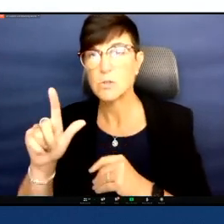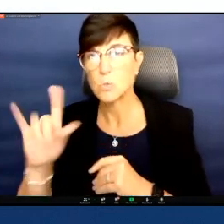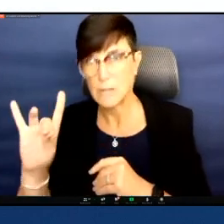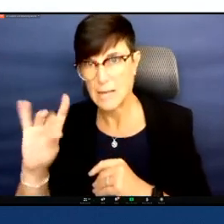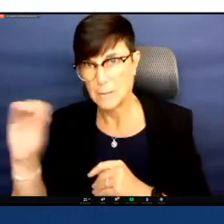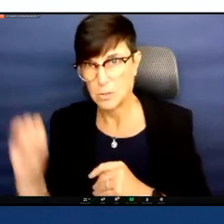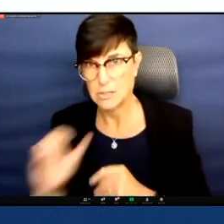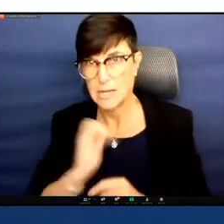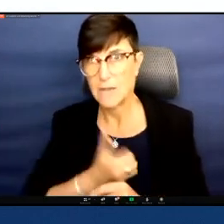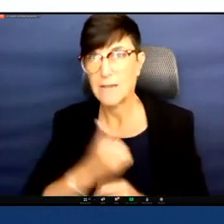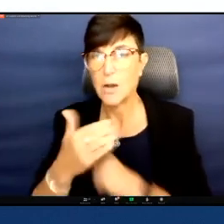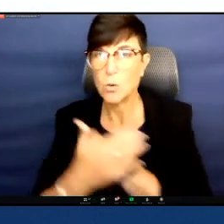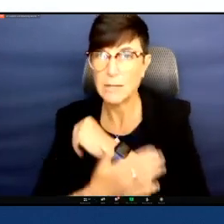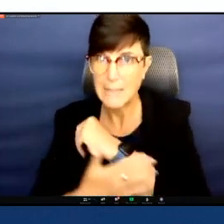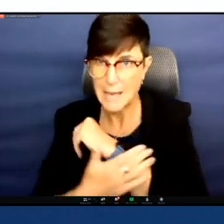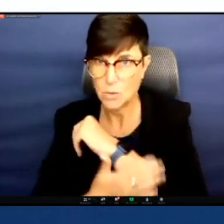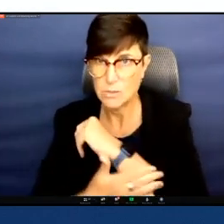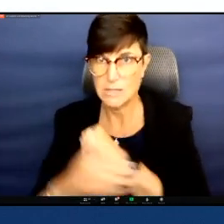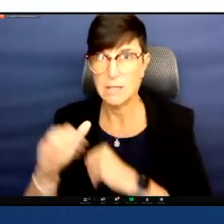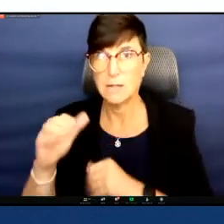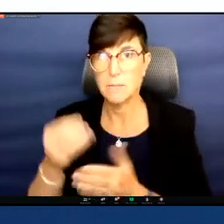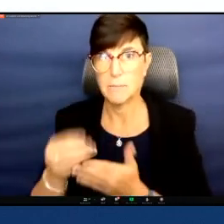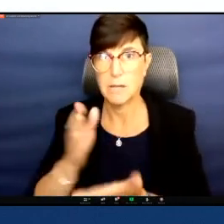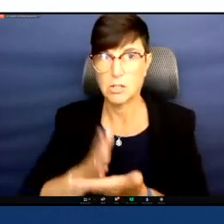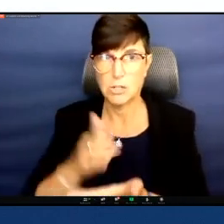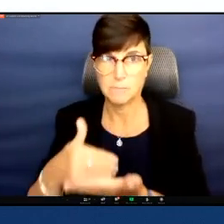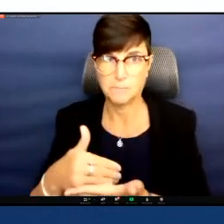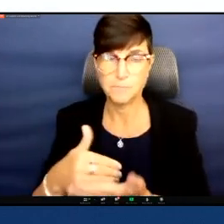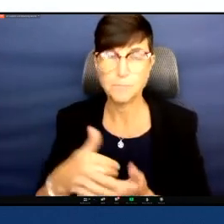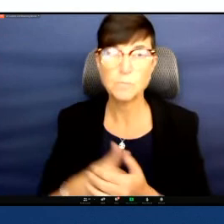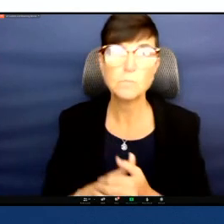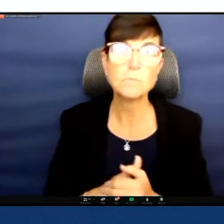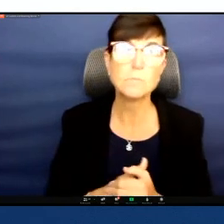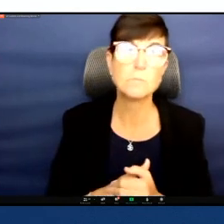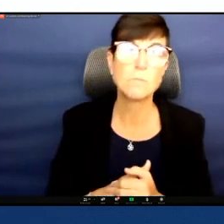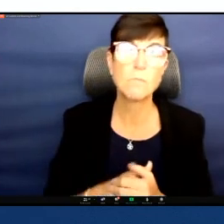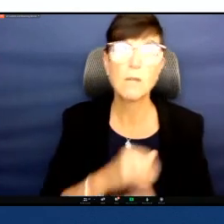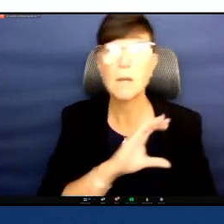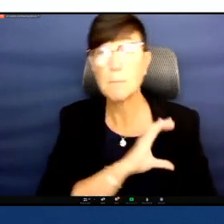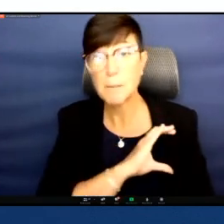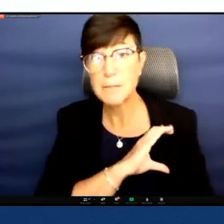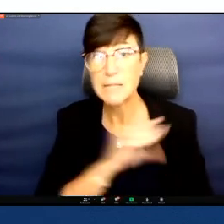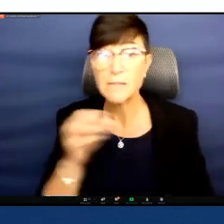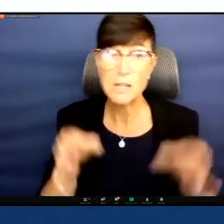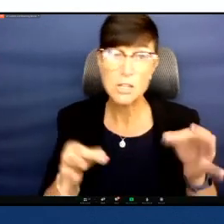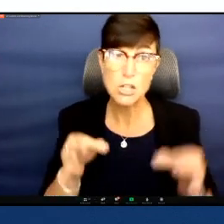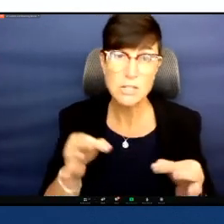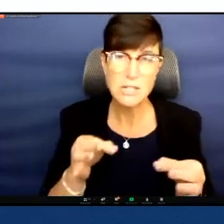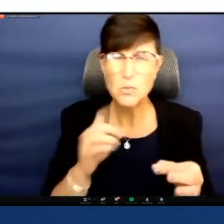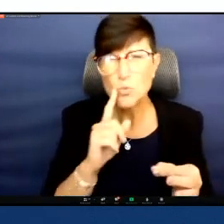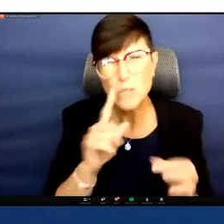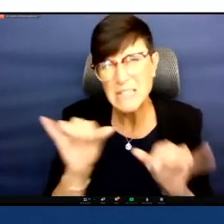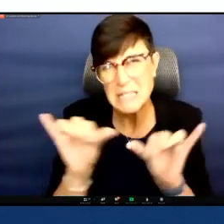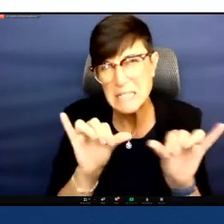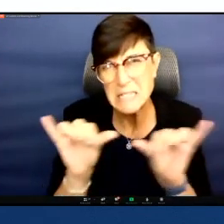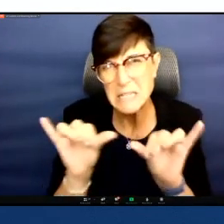Similarly, the amount of funding for for public safety and justice is almost the same in the general fund as in the all funds budget.